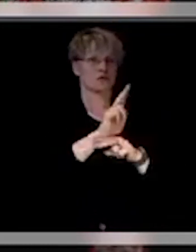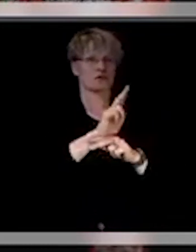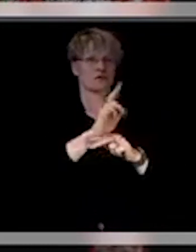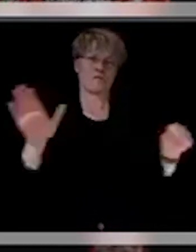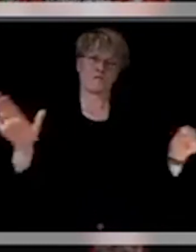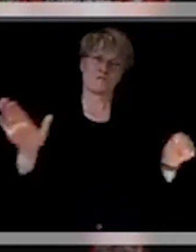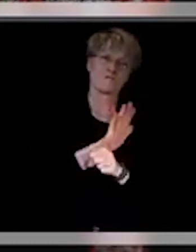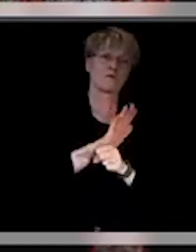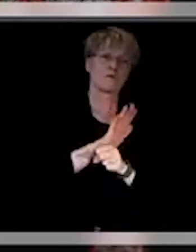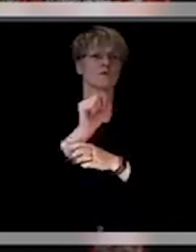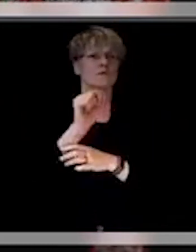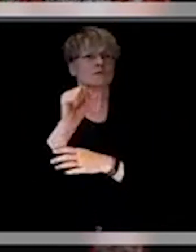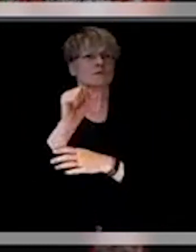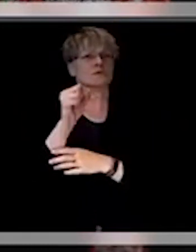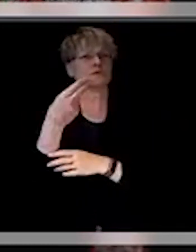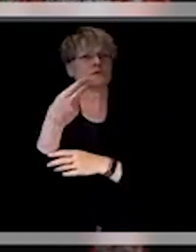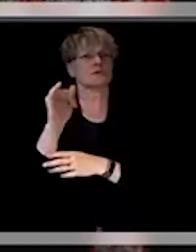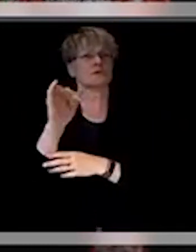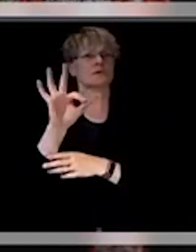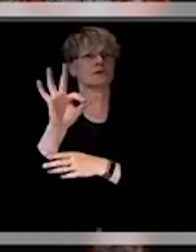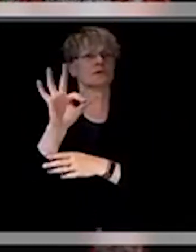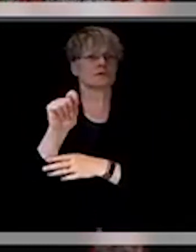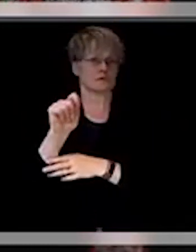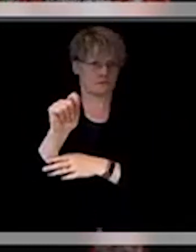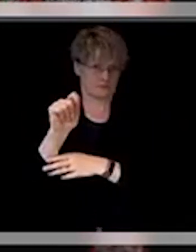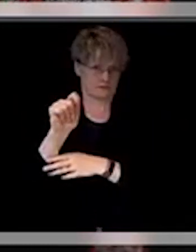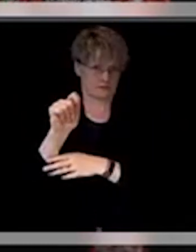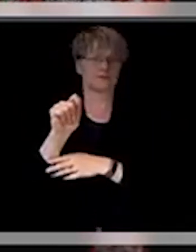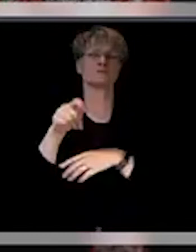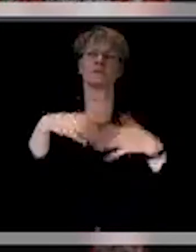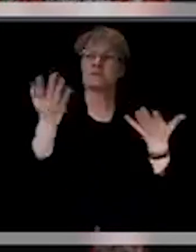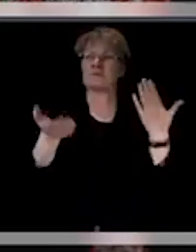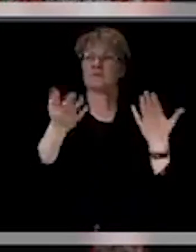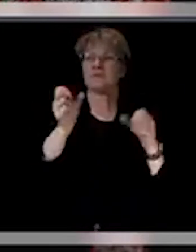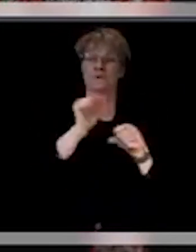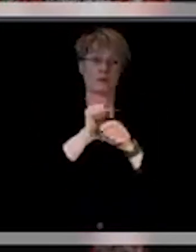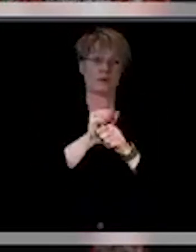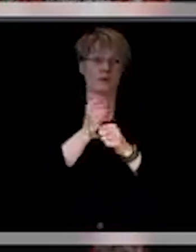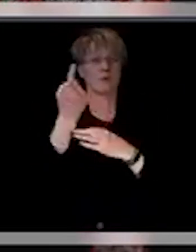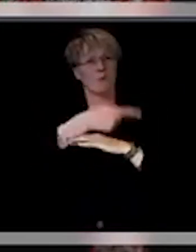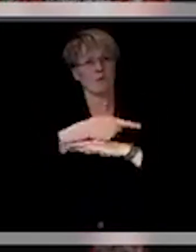you know several days in a row, then they would wear that same equipment again. So,